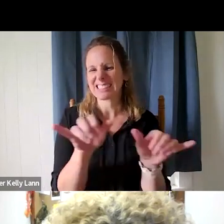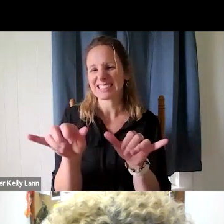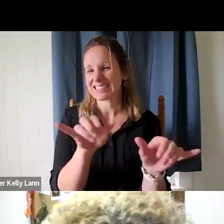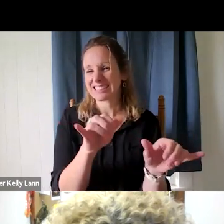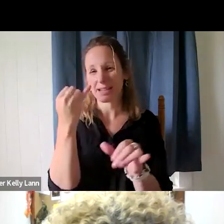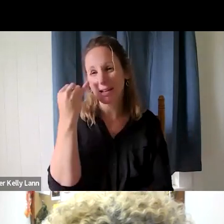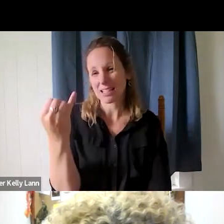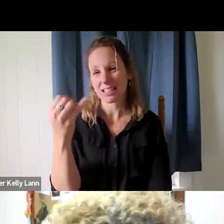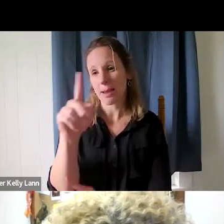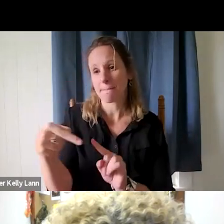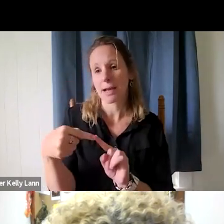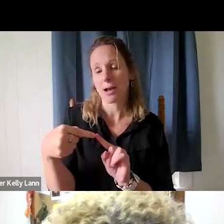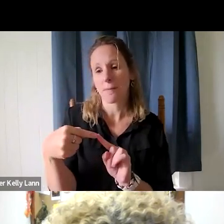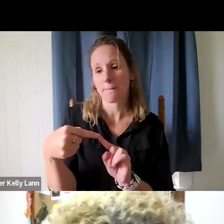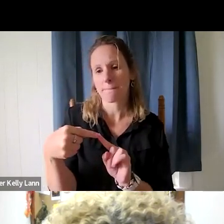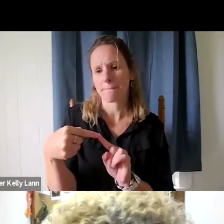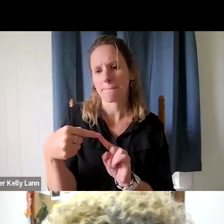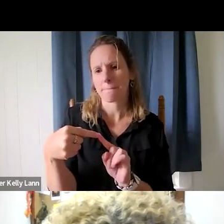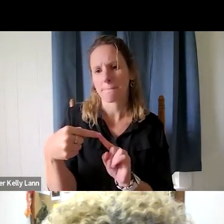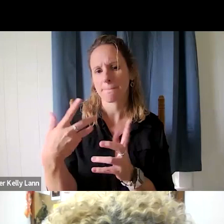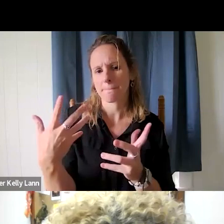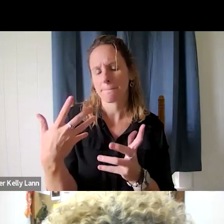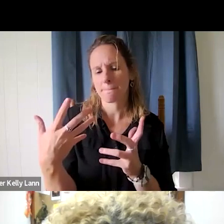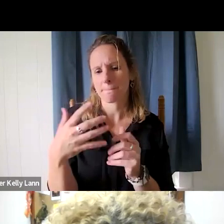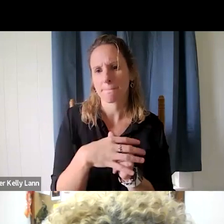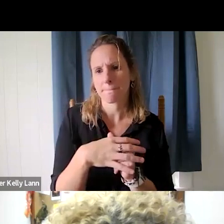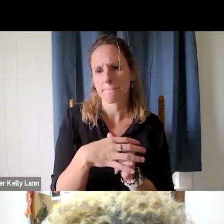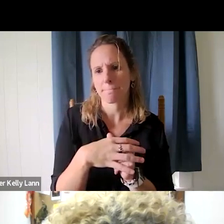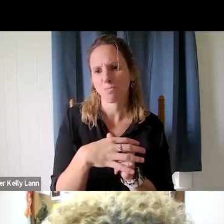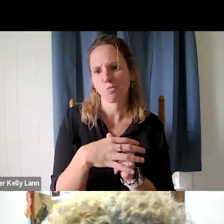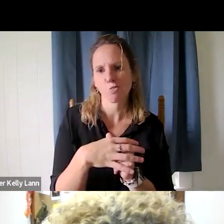about what about someone's functioning